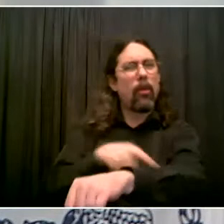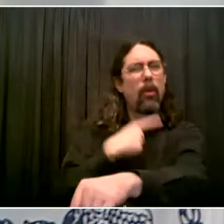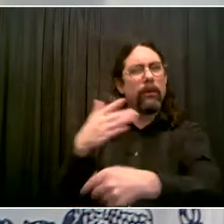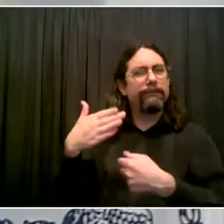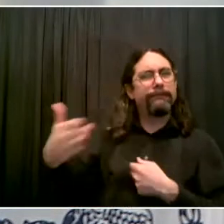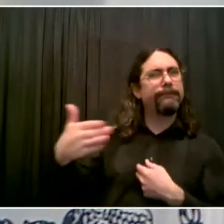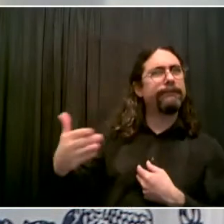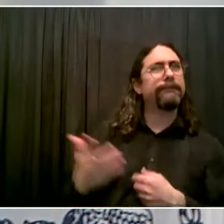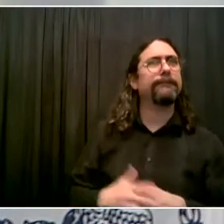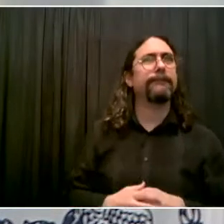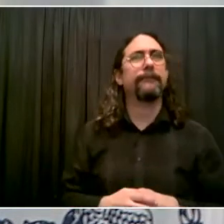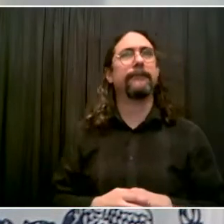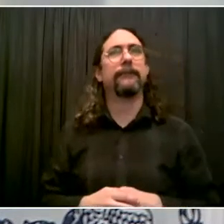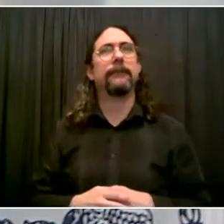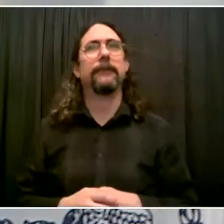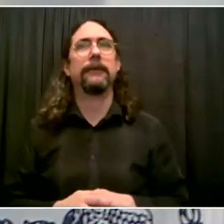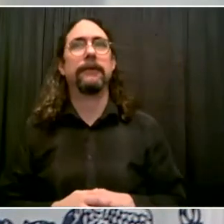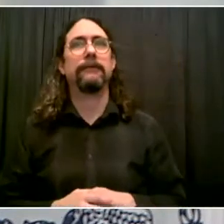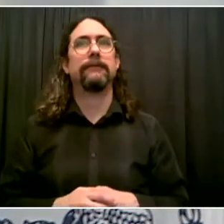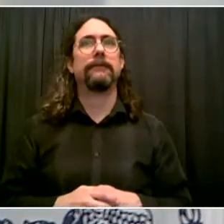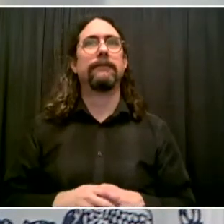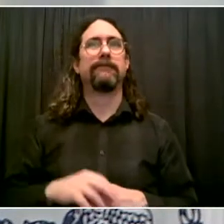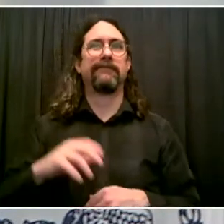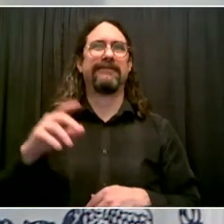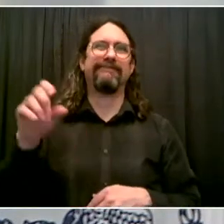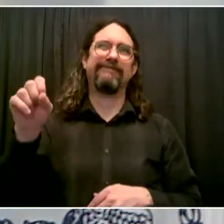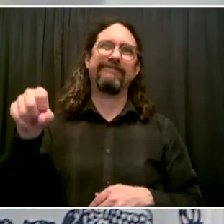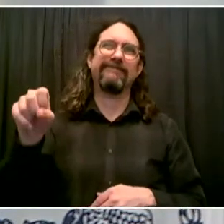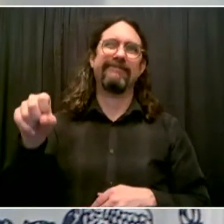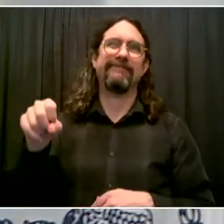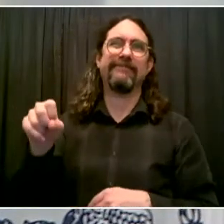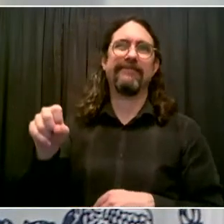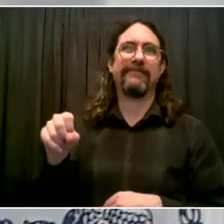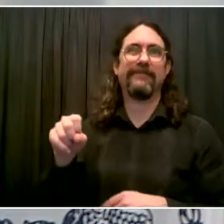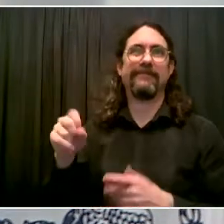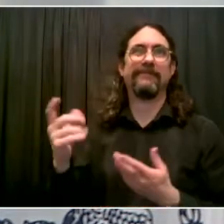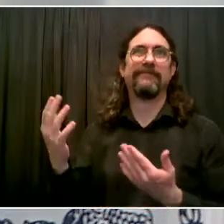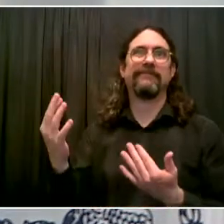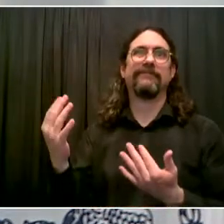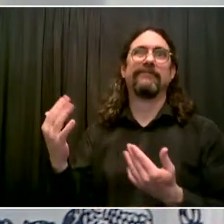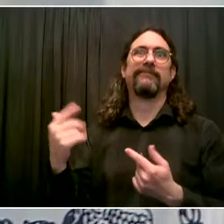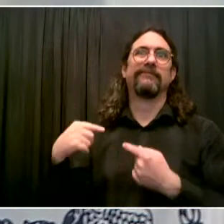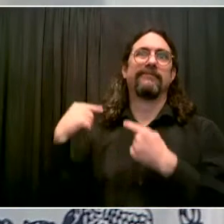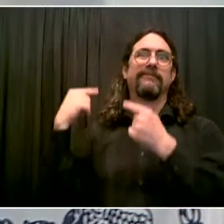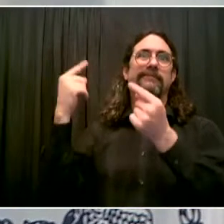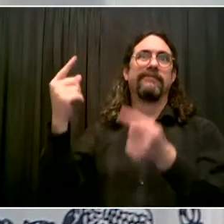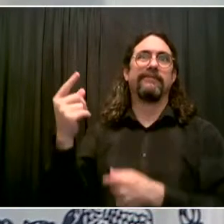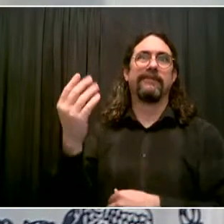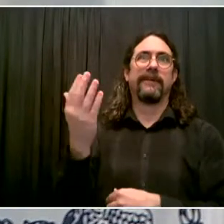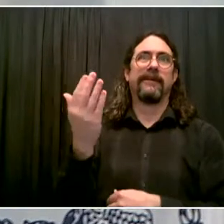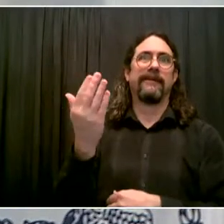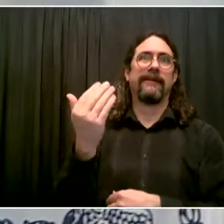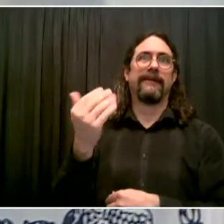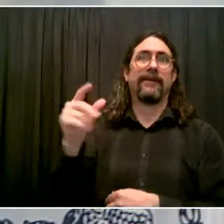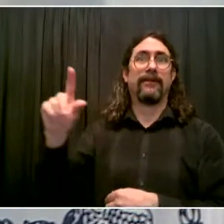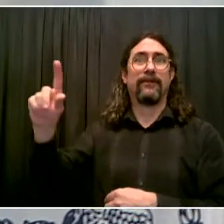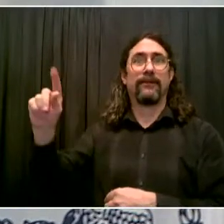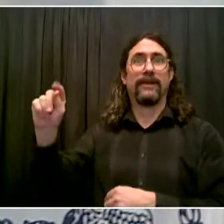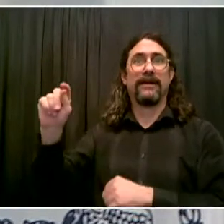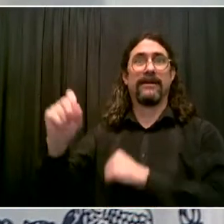ABOUT IT TOOK SO LONG. 15, 20 YEES AR ALLSMOT, THH ISHH AS BEEN A FIGHT FOR